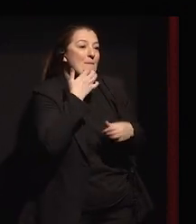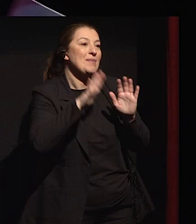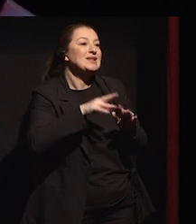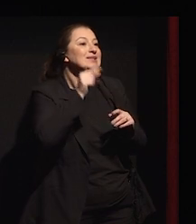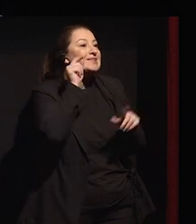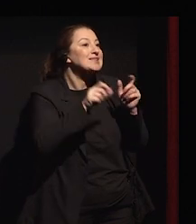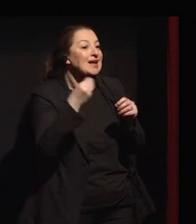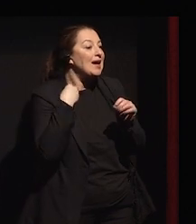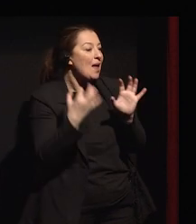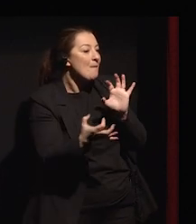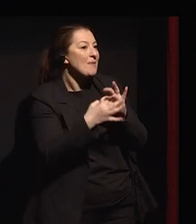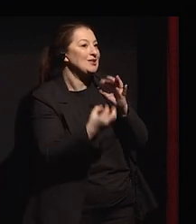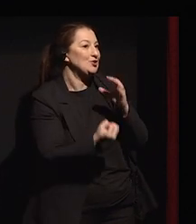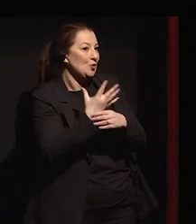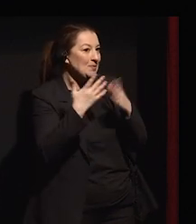in the way that really you can only do face to face.